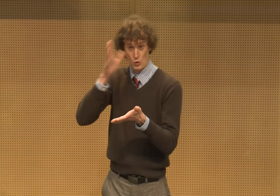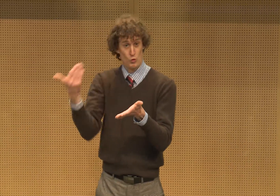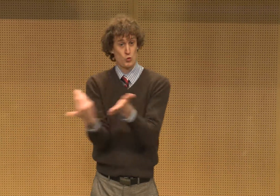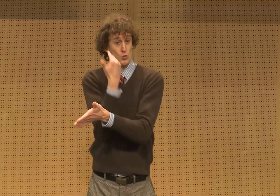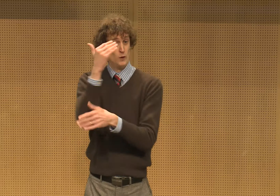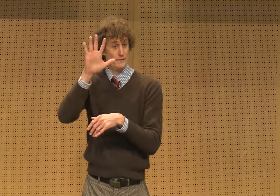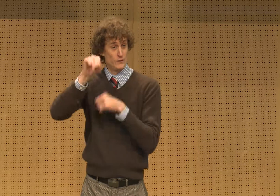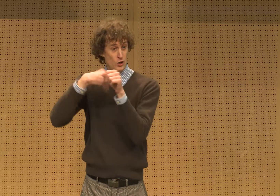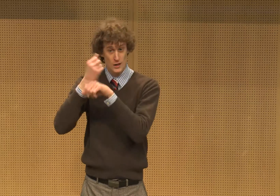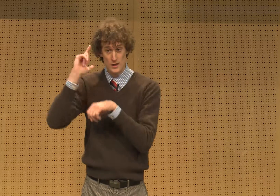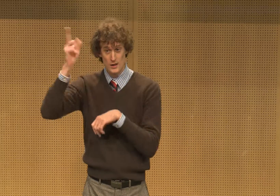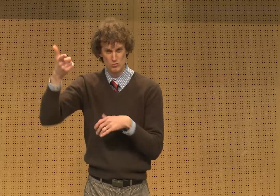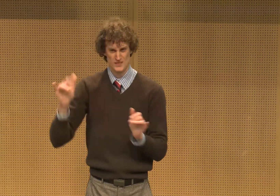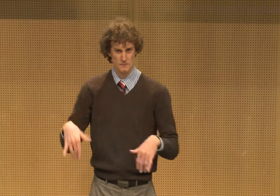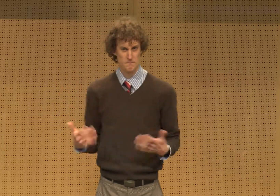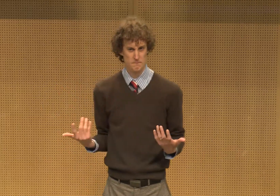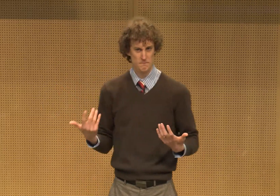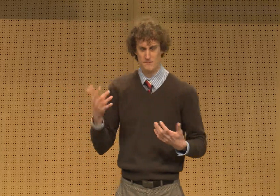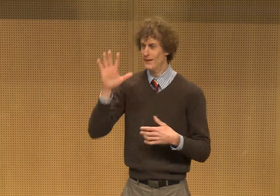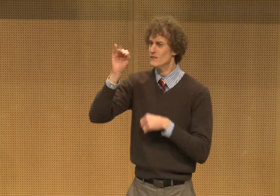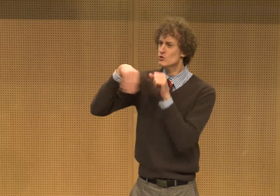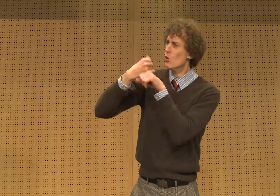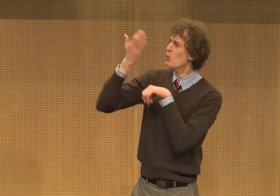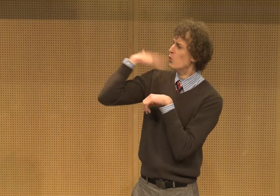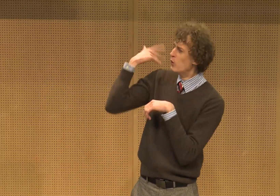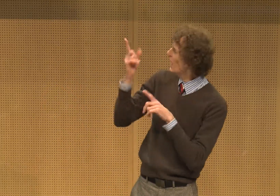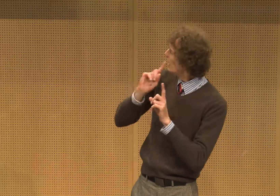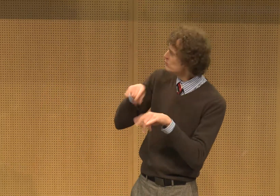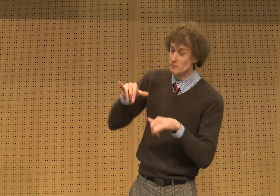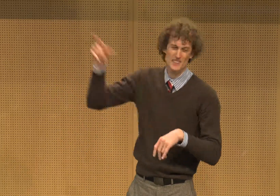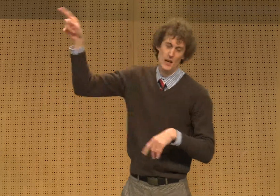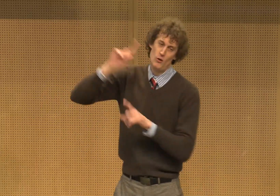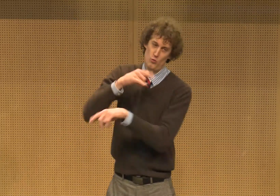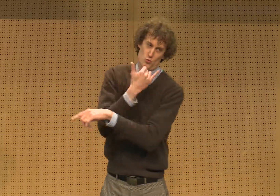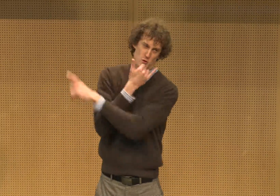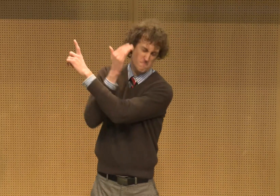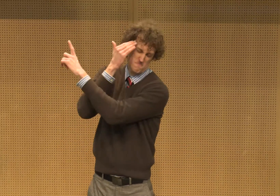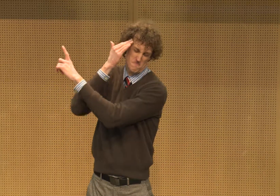One plus one. In 5 years, does one plus one still equal two?